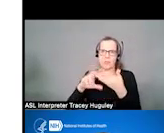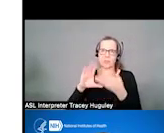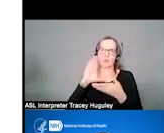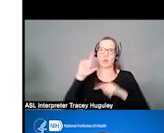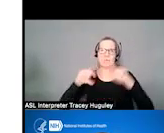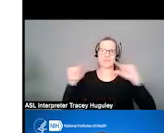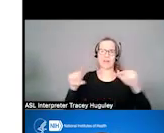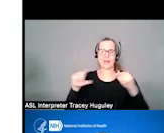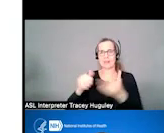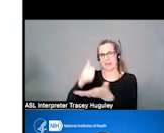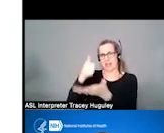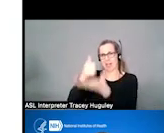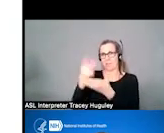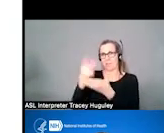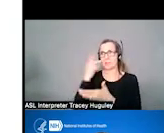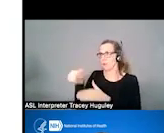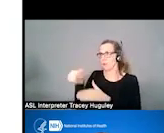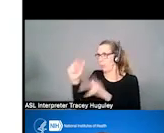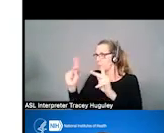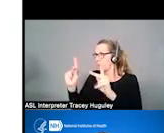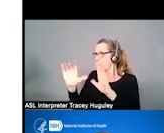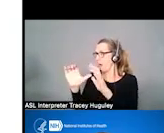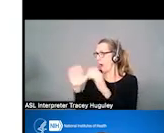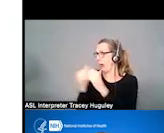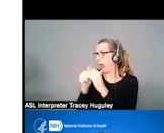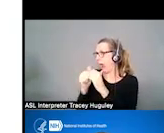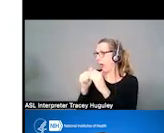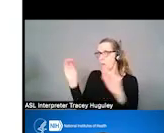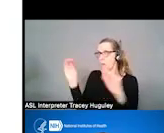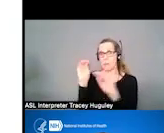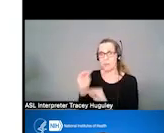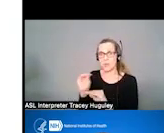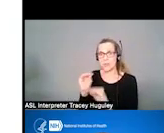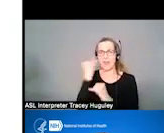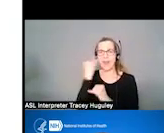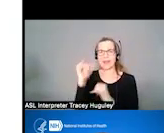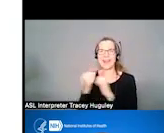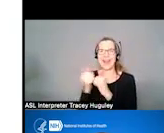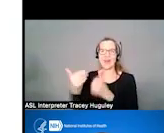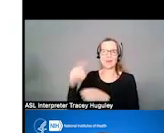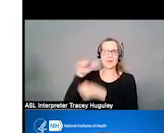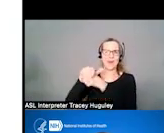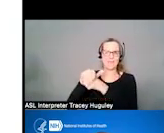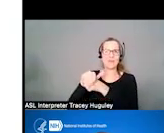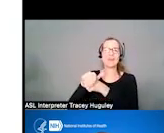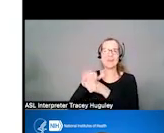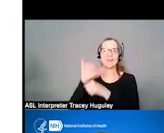to see how others have put together ideas of how to cover this plan information